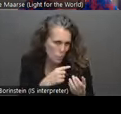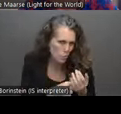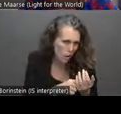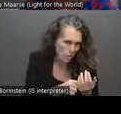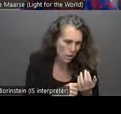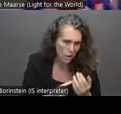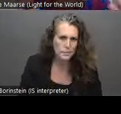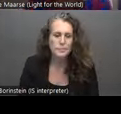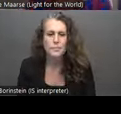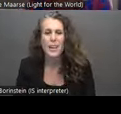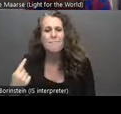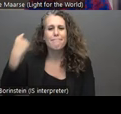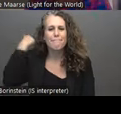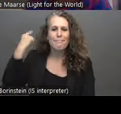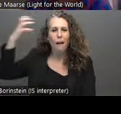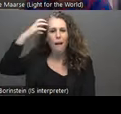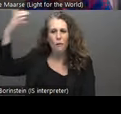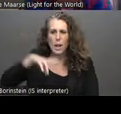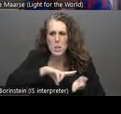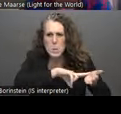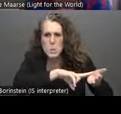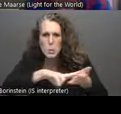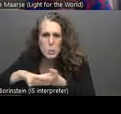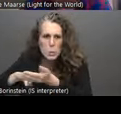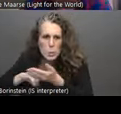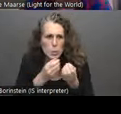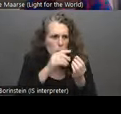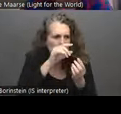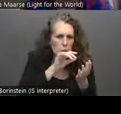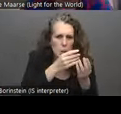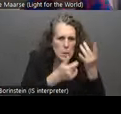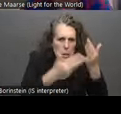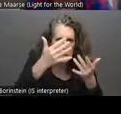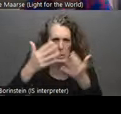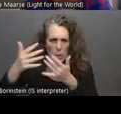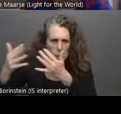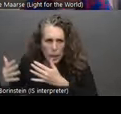15:29:38 And this initiative was born out of the process of CO creation and learning.